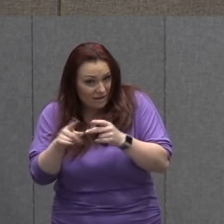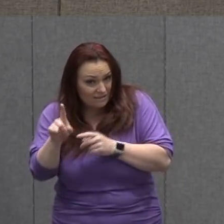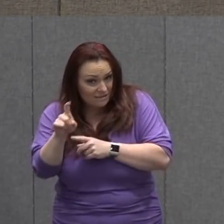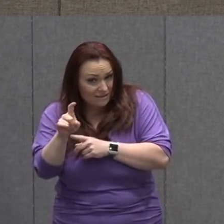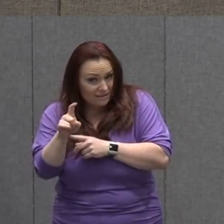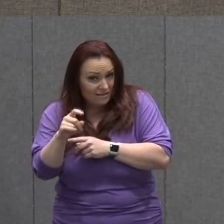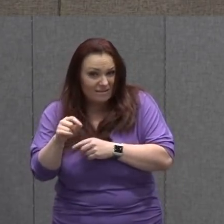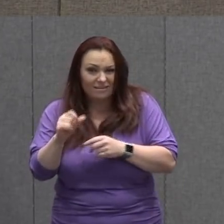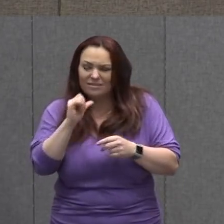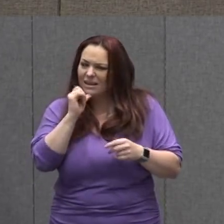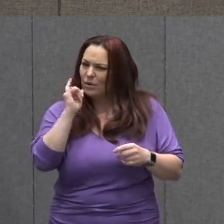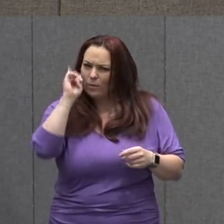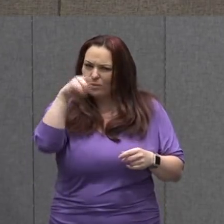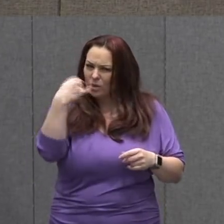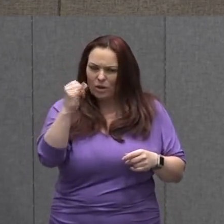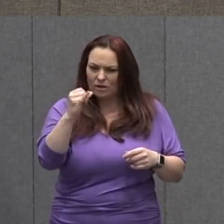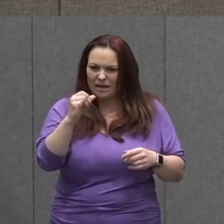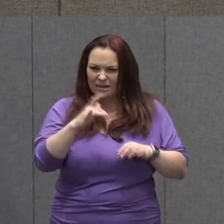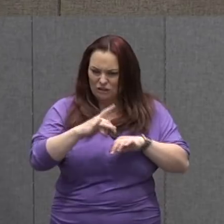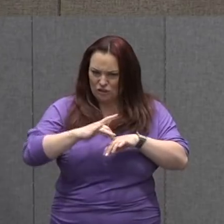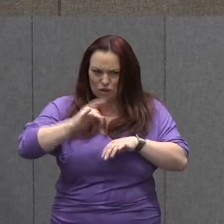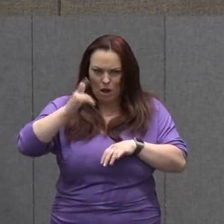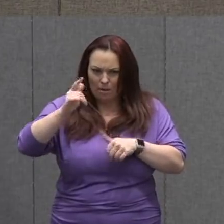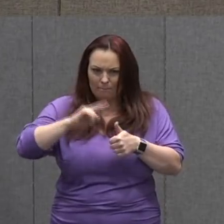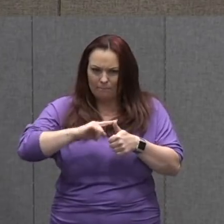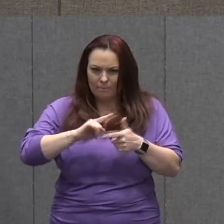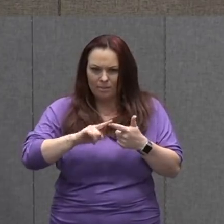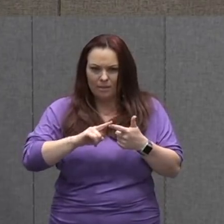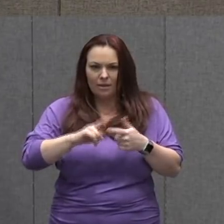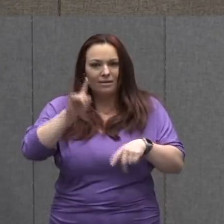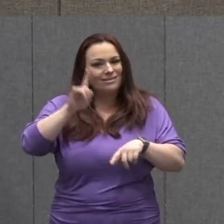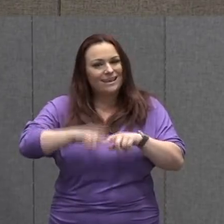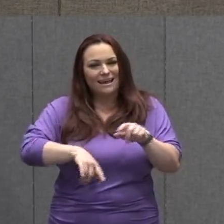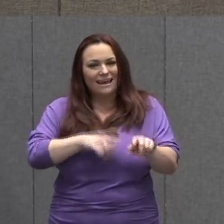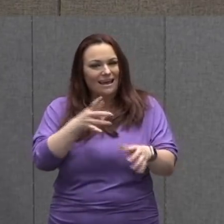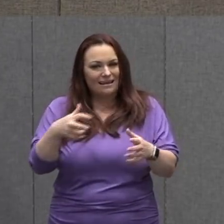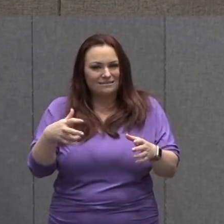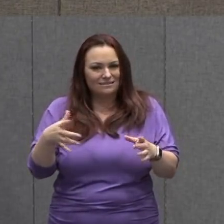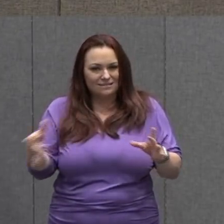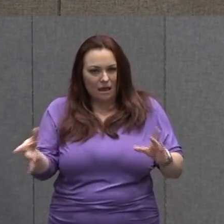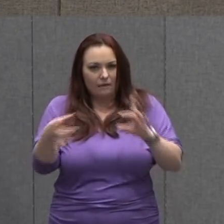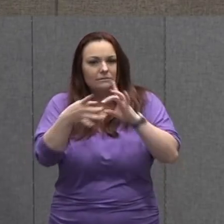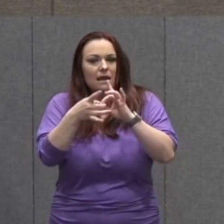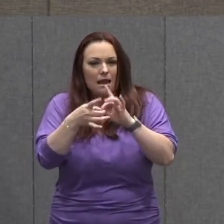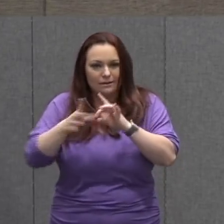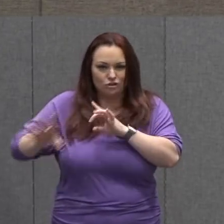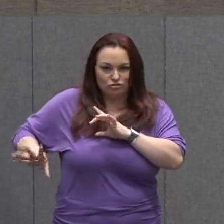They don't look like they're sharp, they can't attach to an animal's fur.